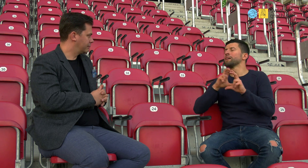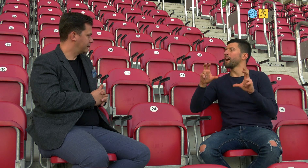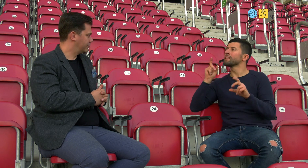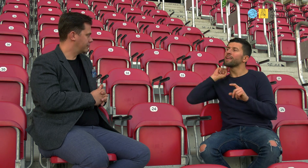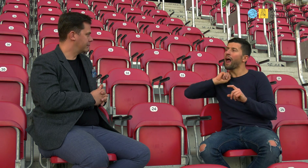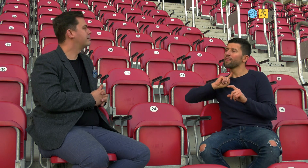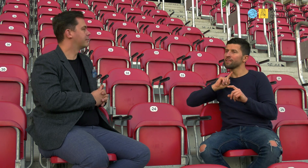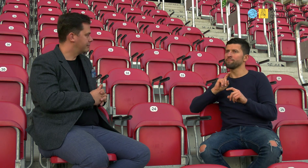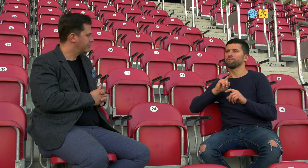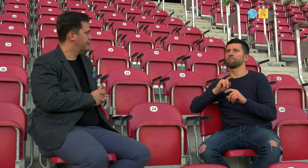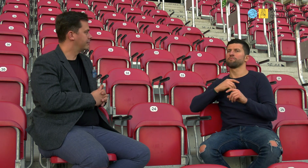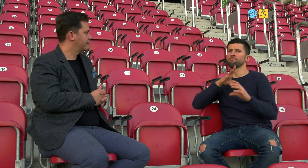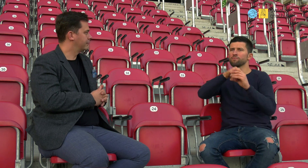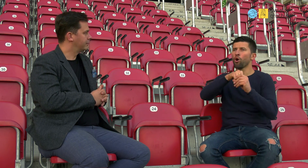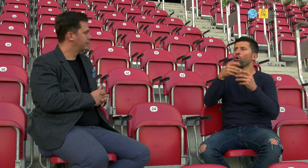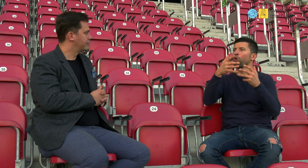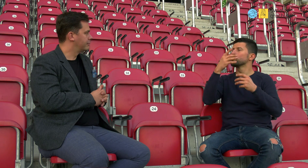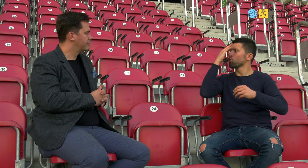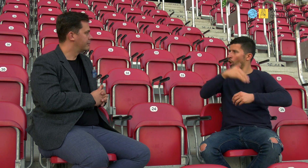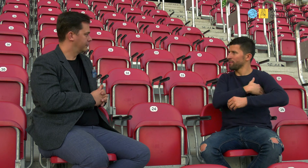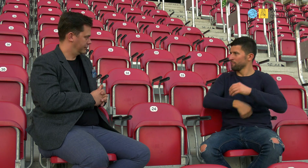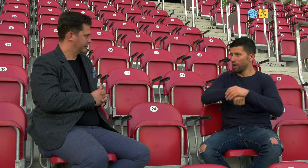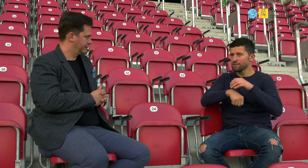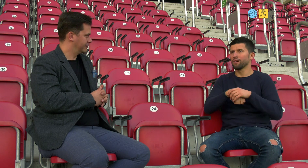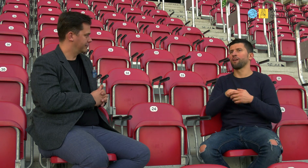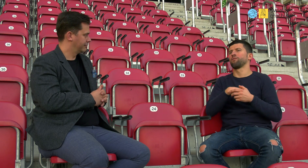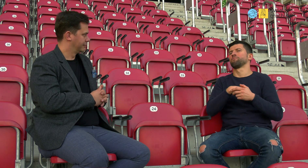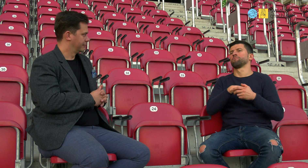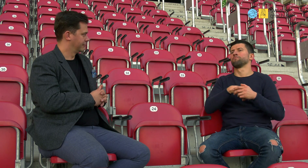In my high school days, I joined the the school's soccer club,